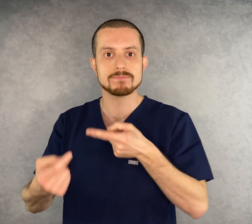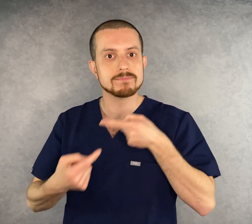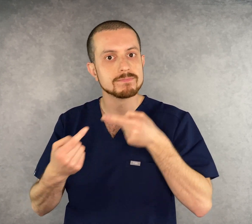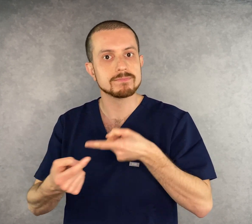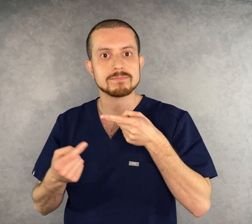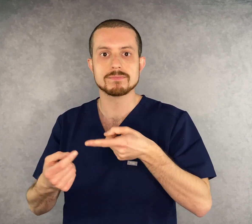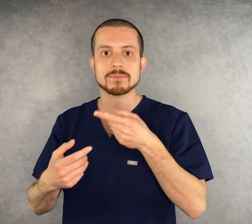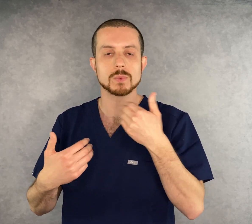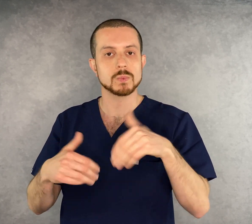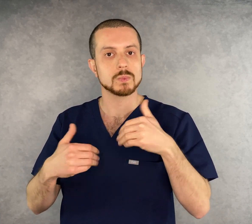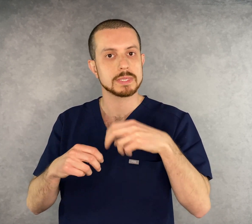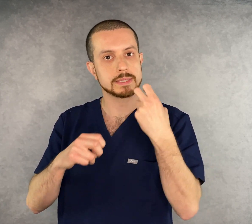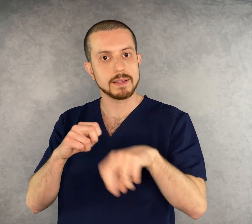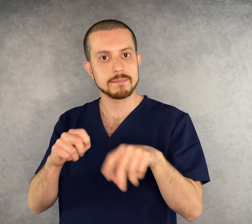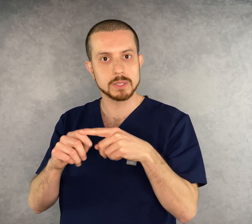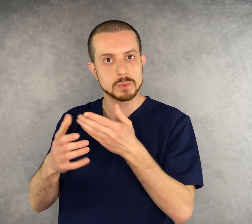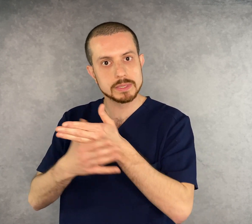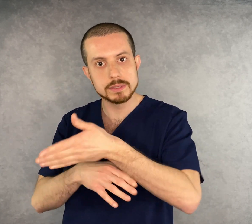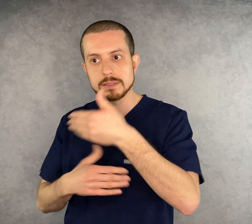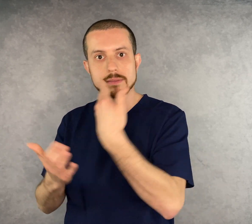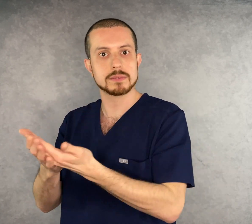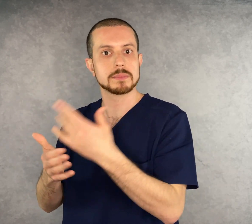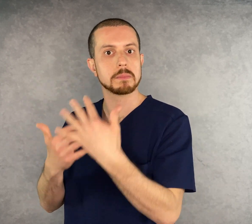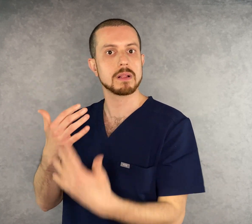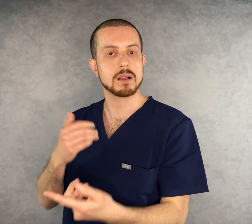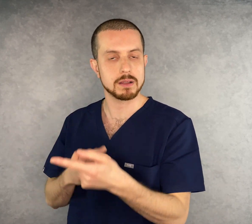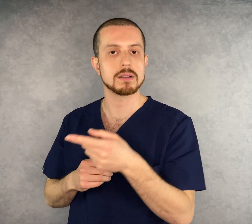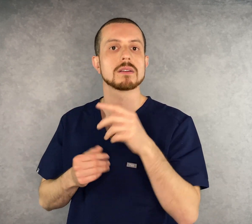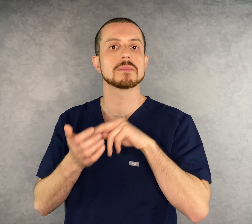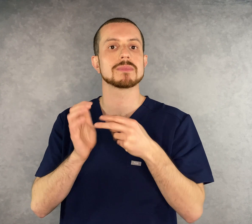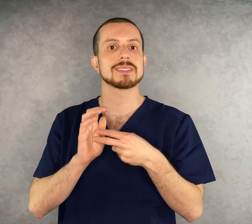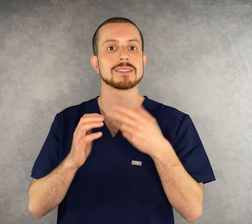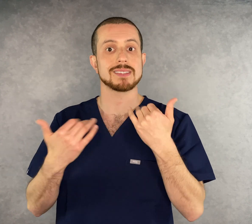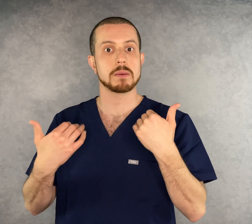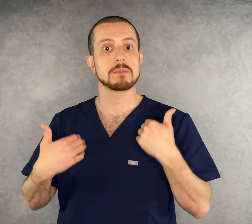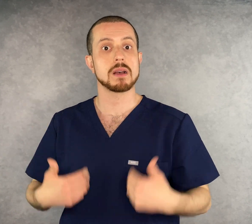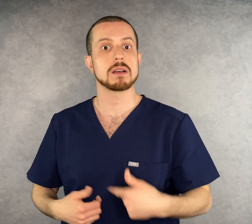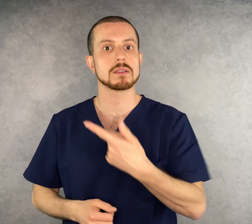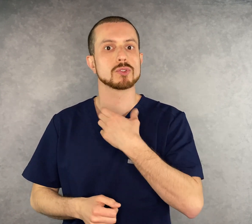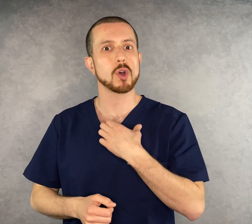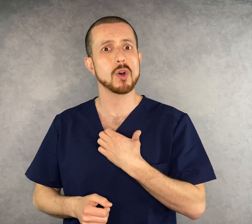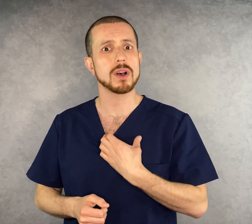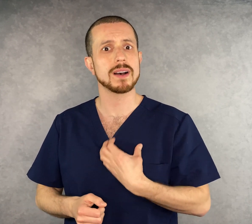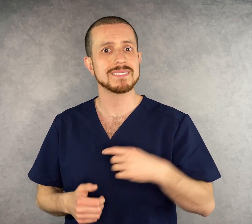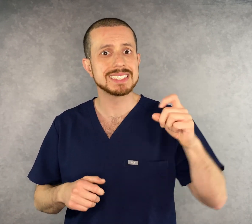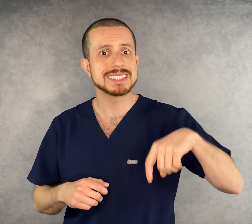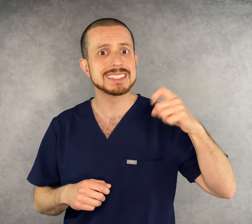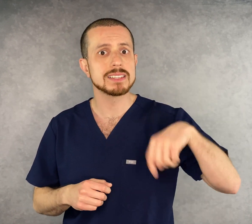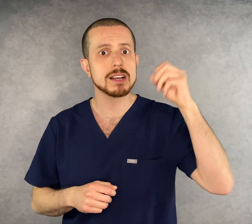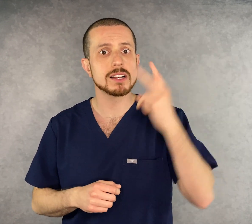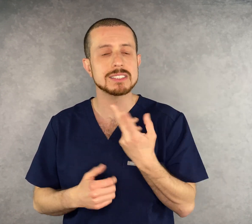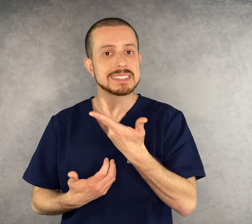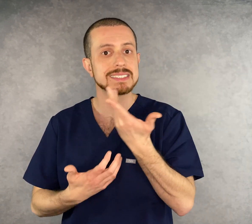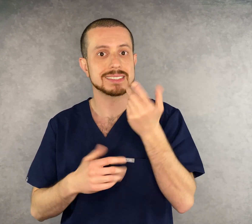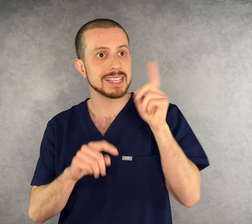it will be difficult to get the oxygen into the bloodstream. What that means is the body will then starve and is being deprived of oxygen that it really needs.